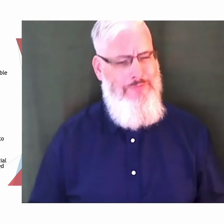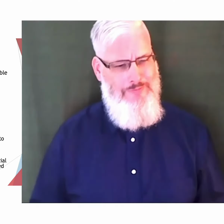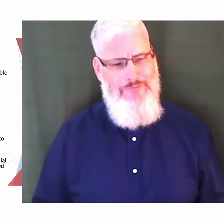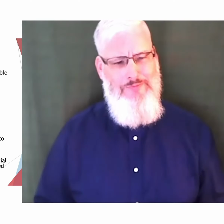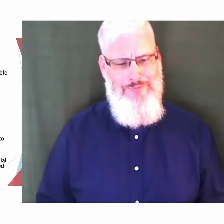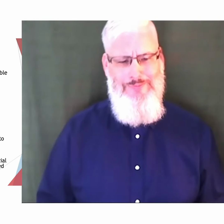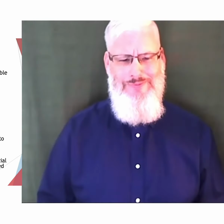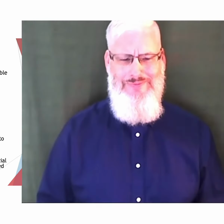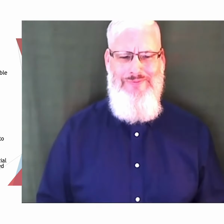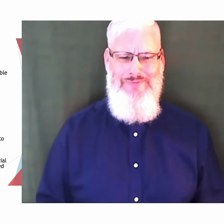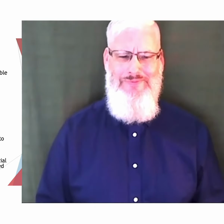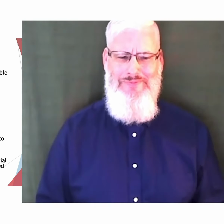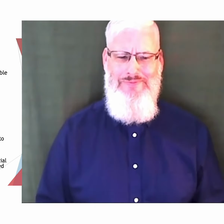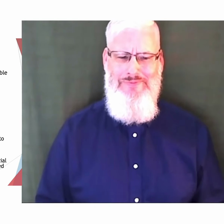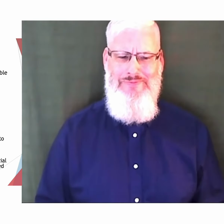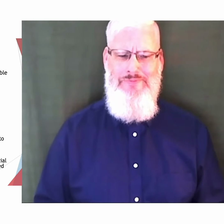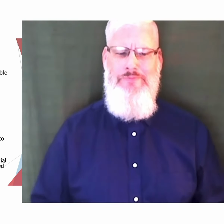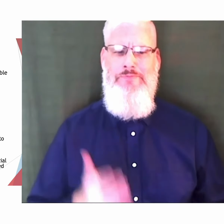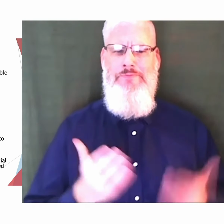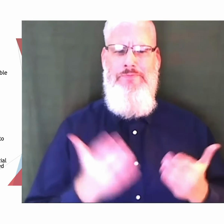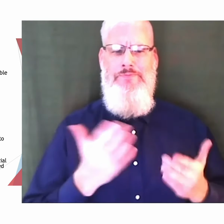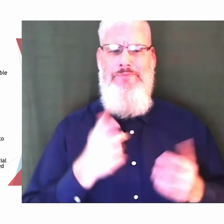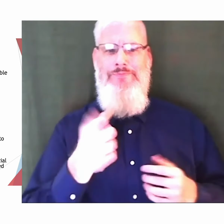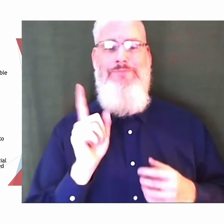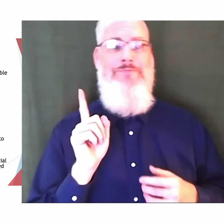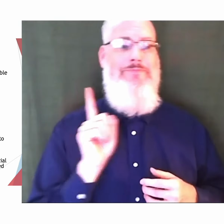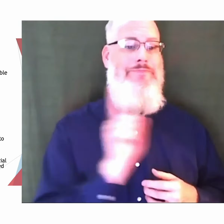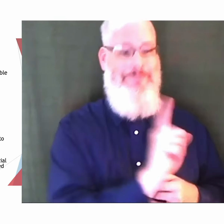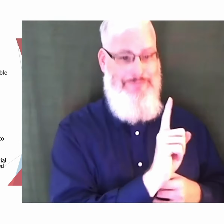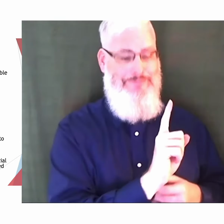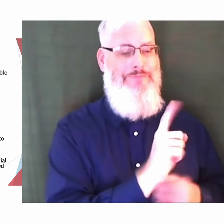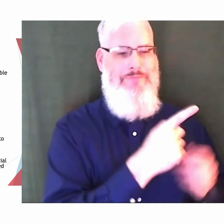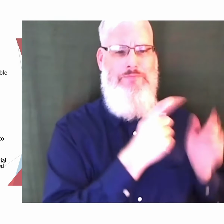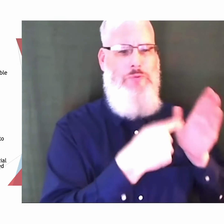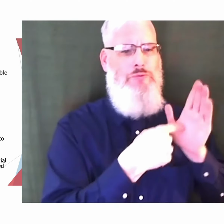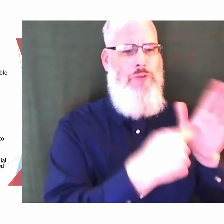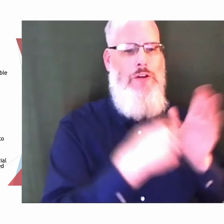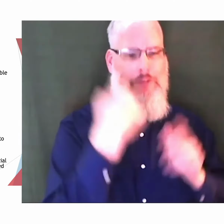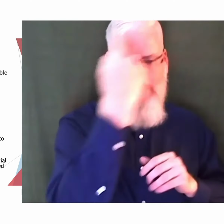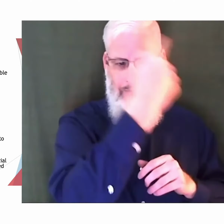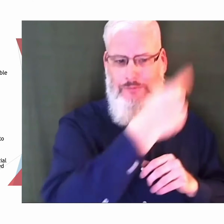You may be asked to remove your mask briefly for identification purposes.